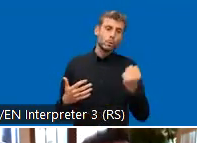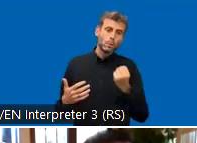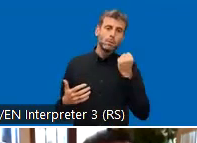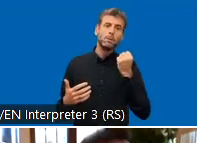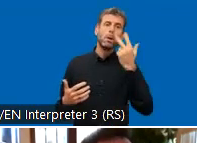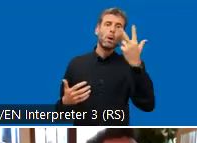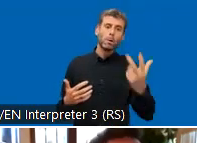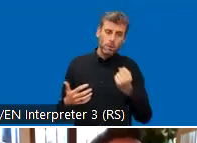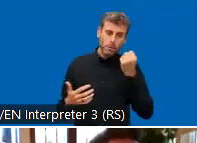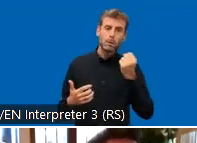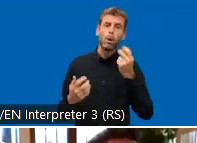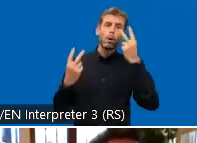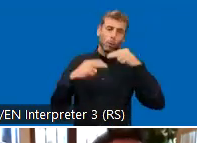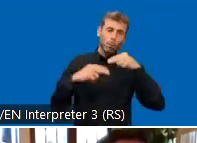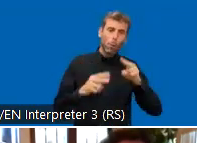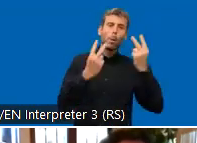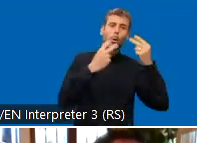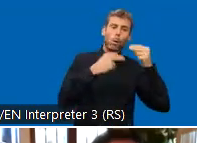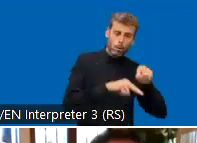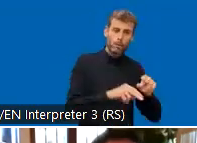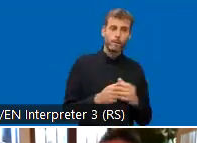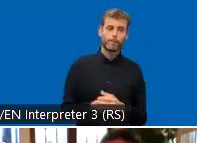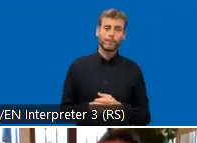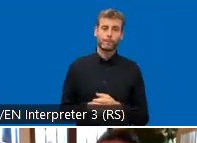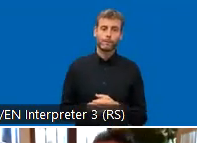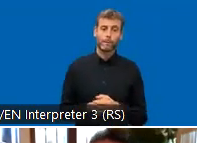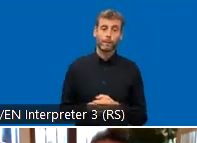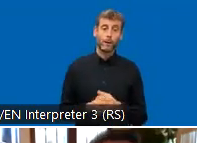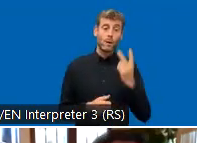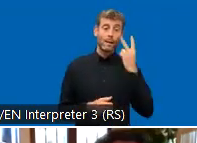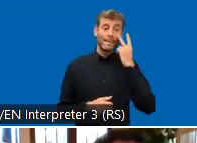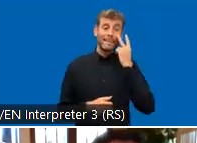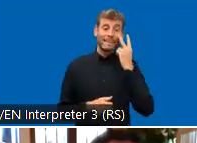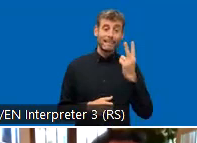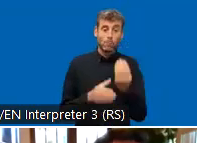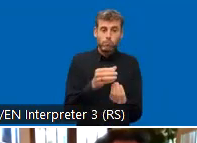So, you know, the boosting the skills is primary for us and we do that through out